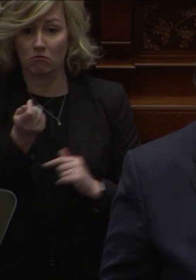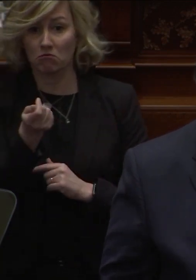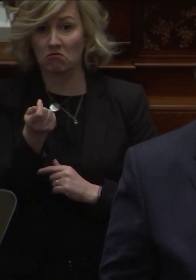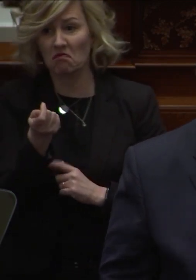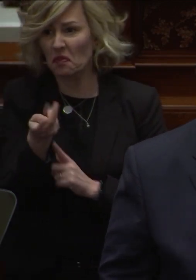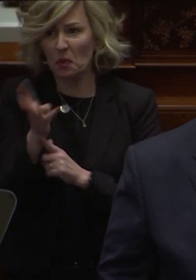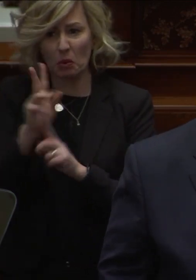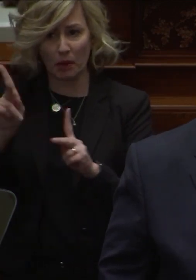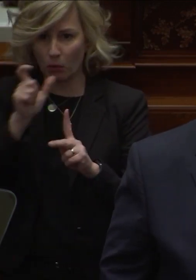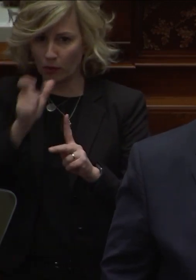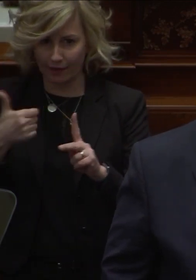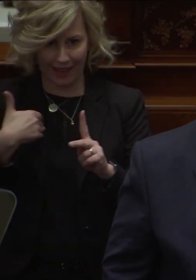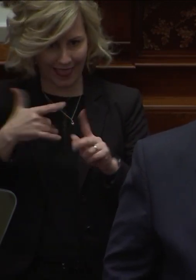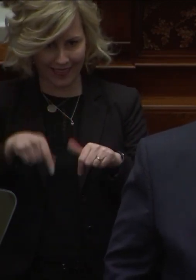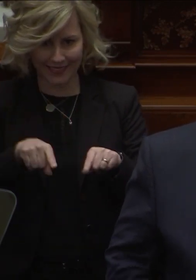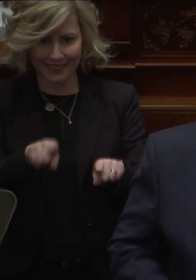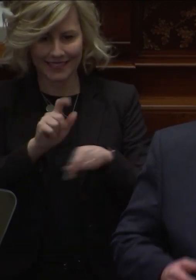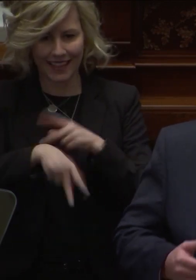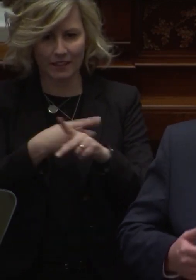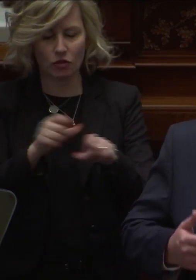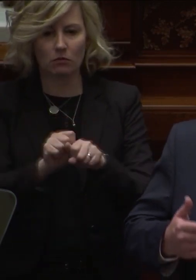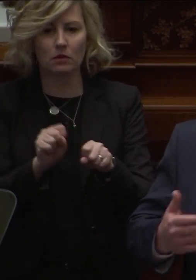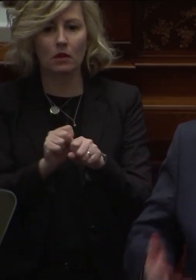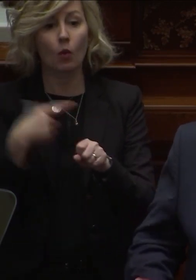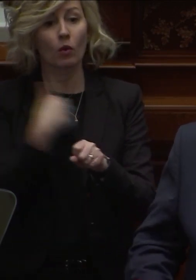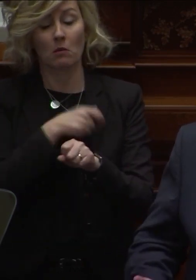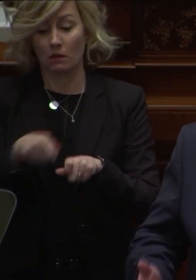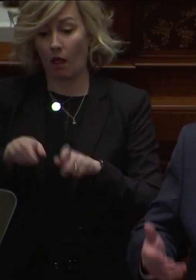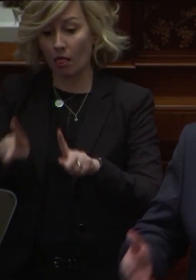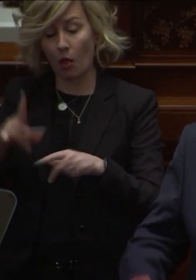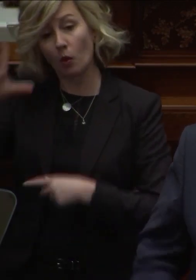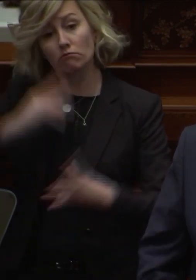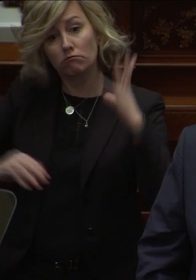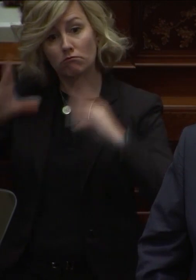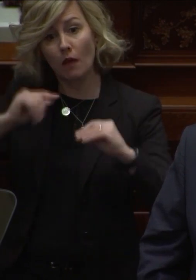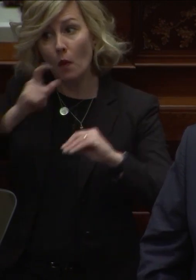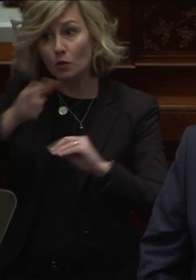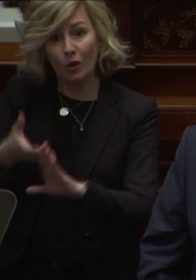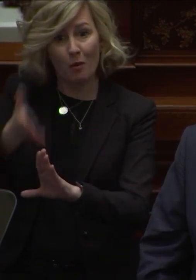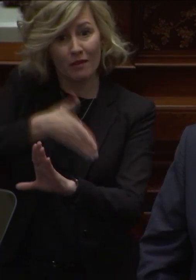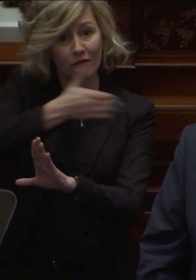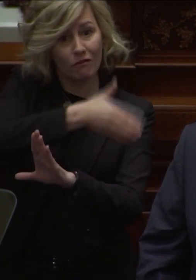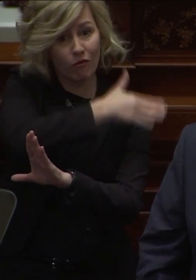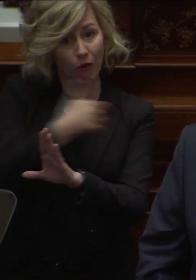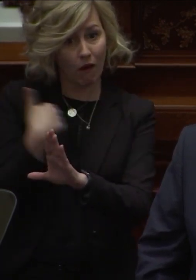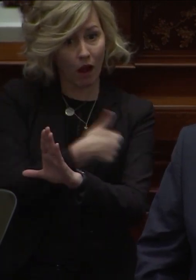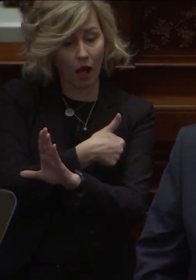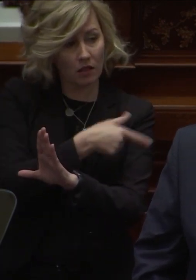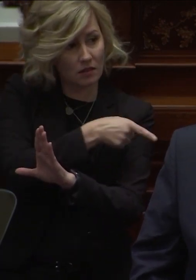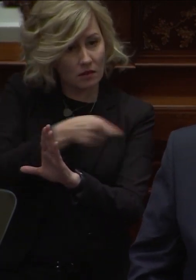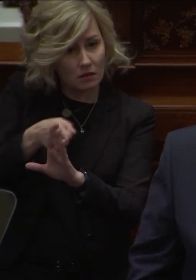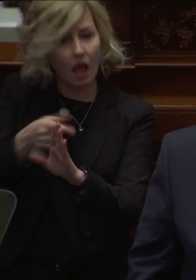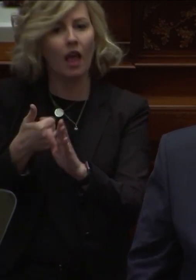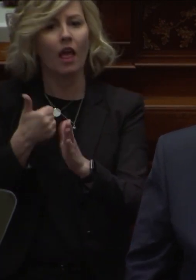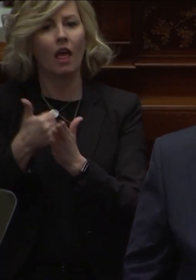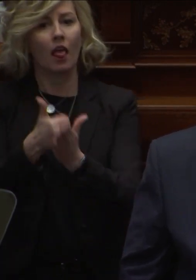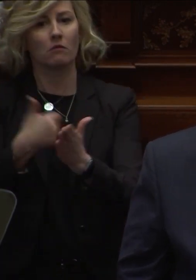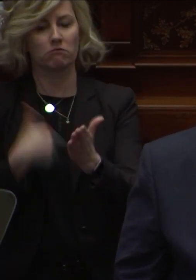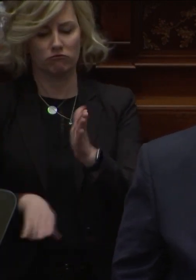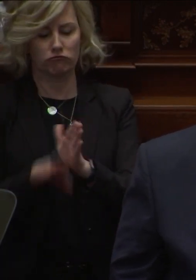OF HISTORY. SO FEW PEOPLE HAVE HELD THESE JOBS. WE MUST ALLOW THE EXPERIENCES OF